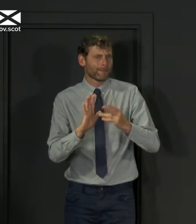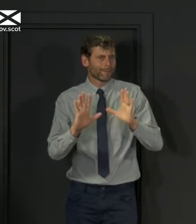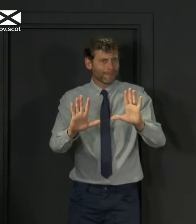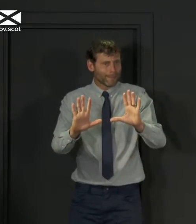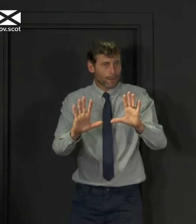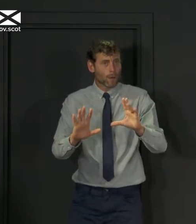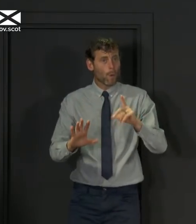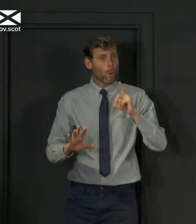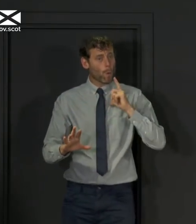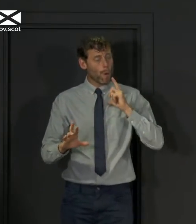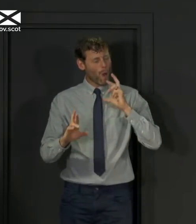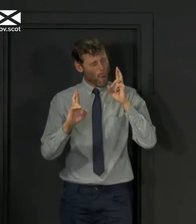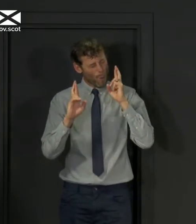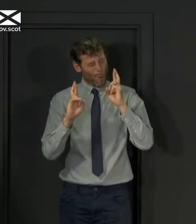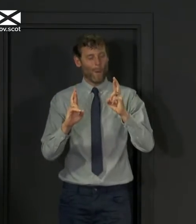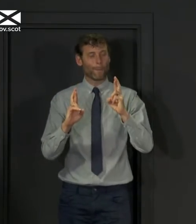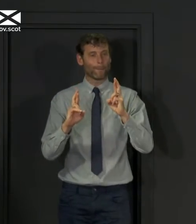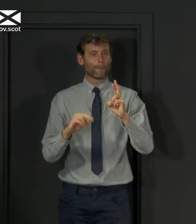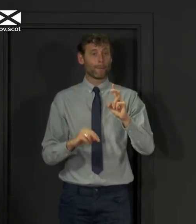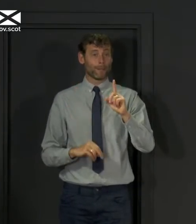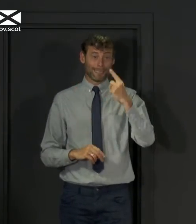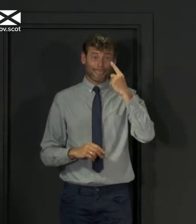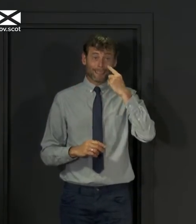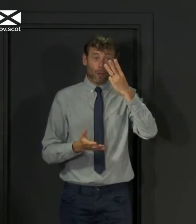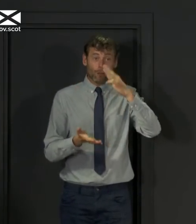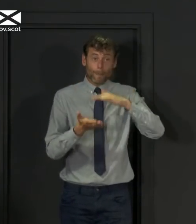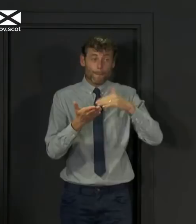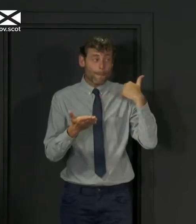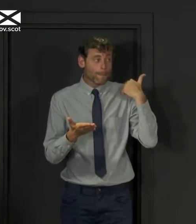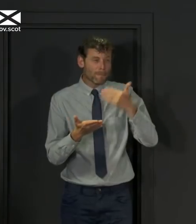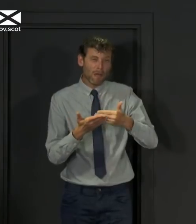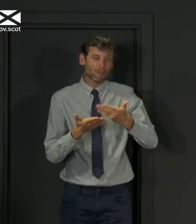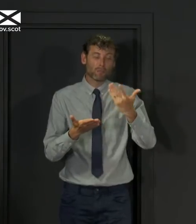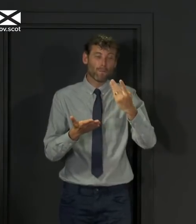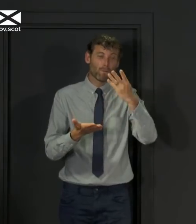the case for the last three months and more, that people will continue to do the right